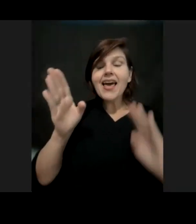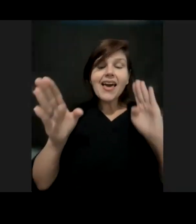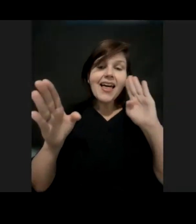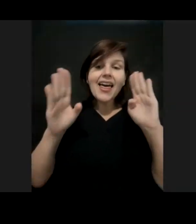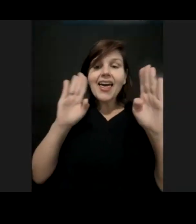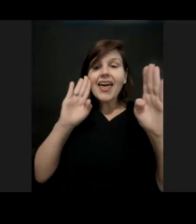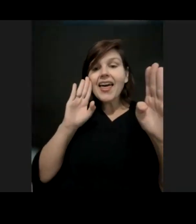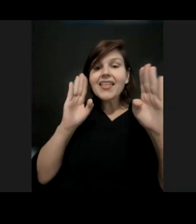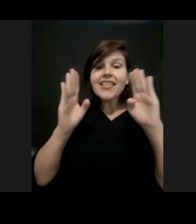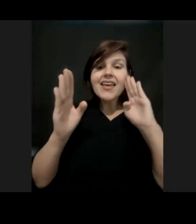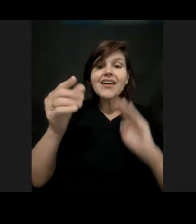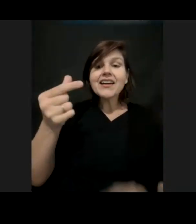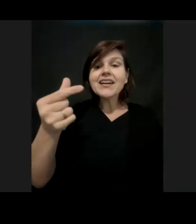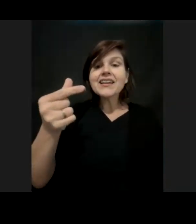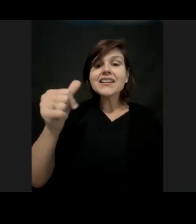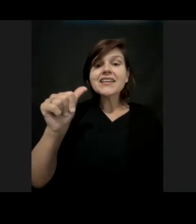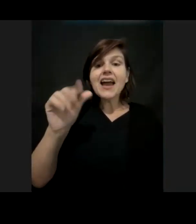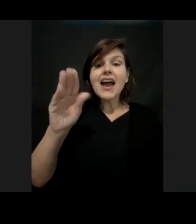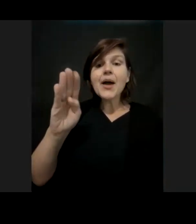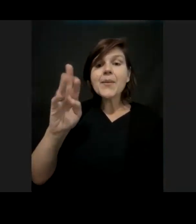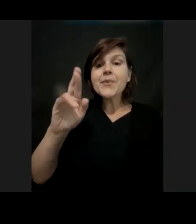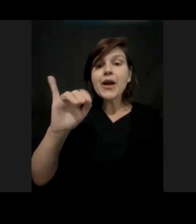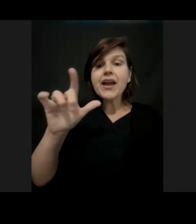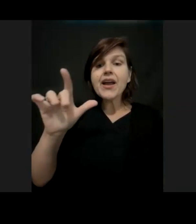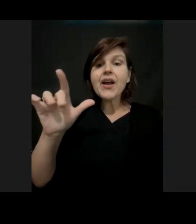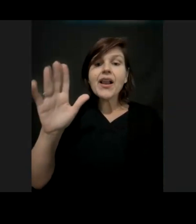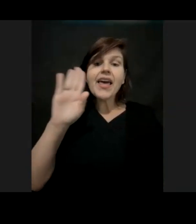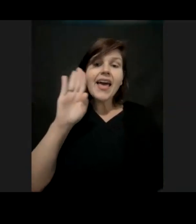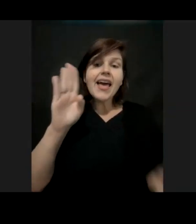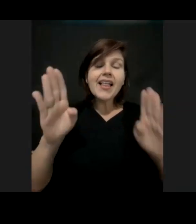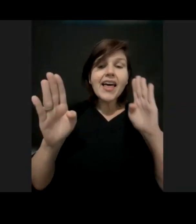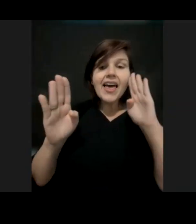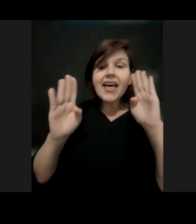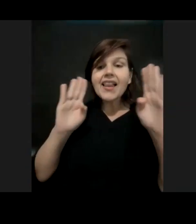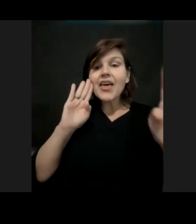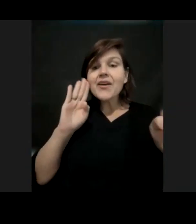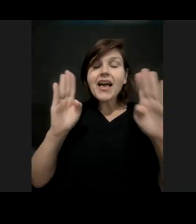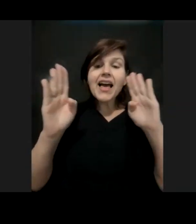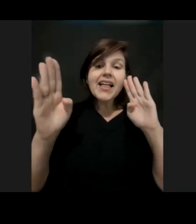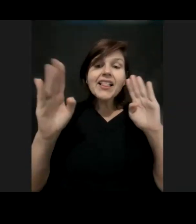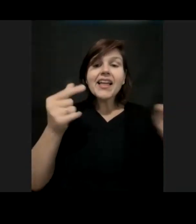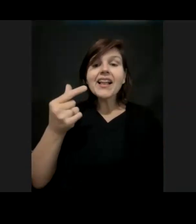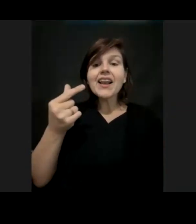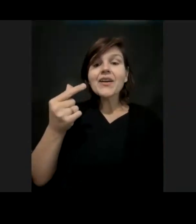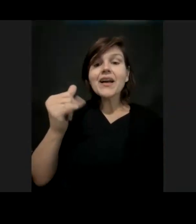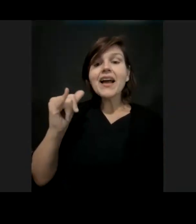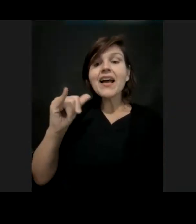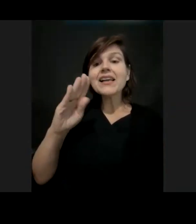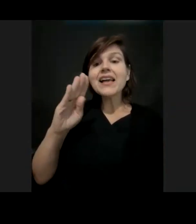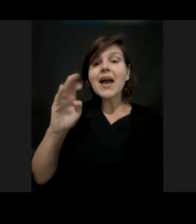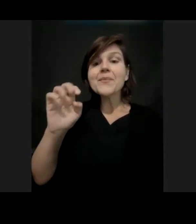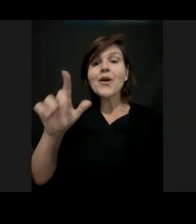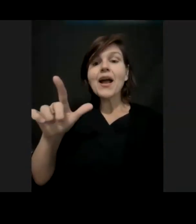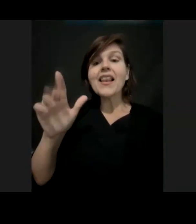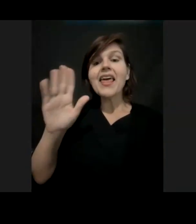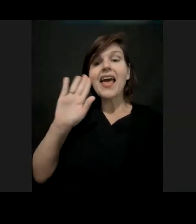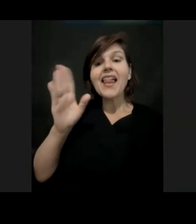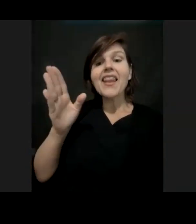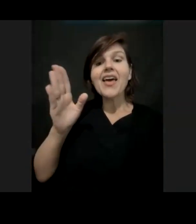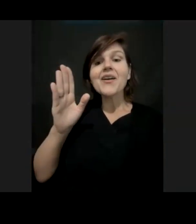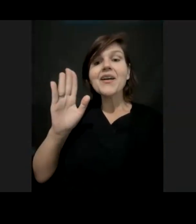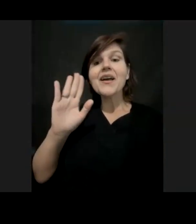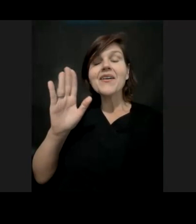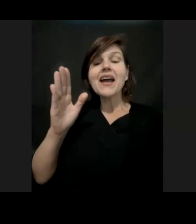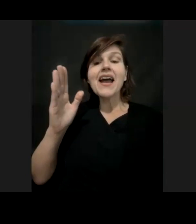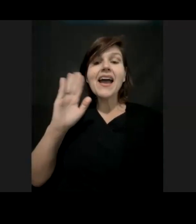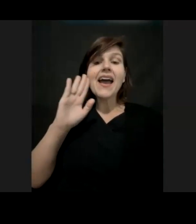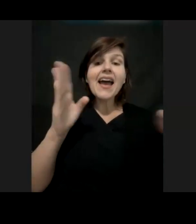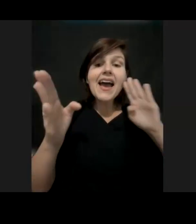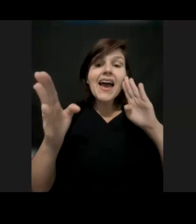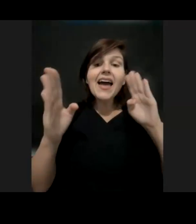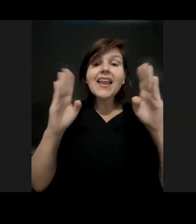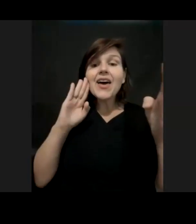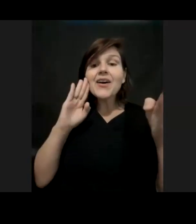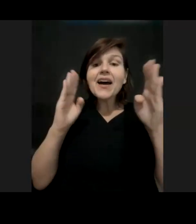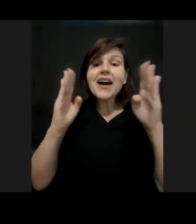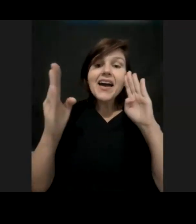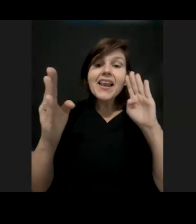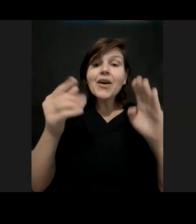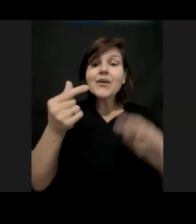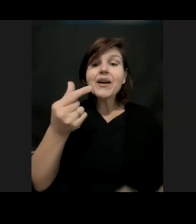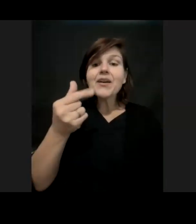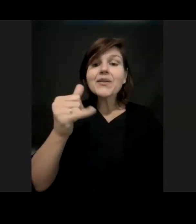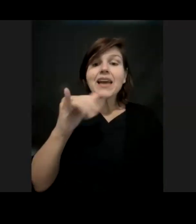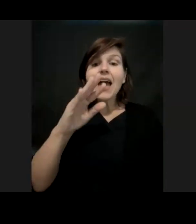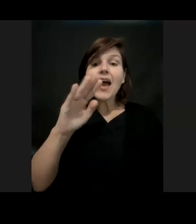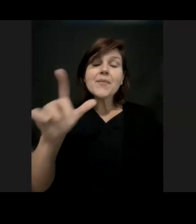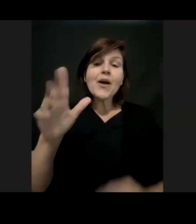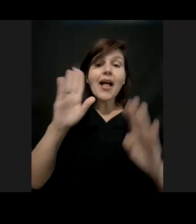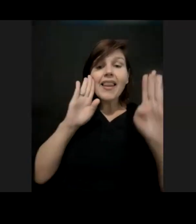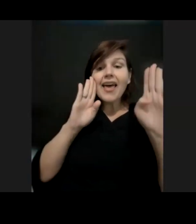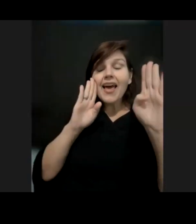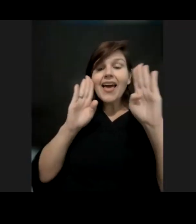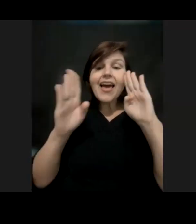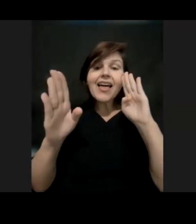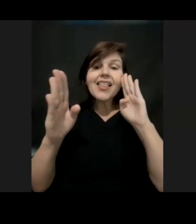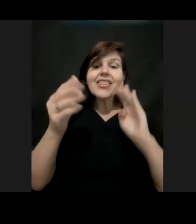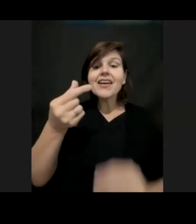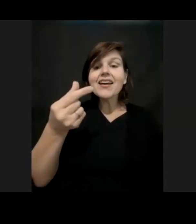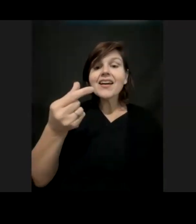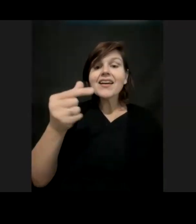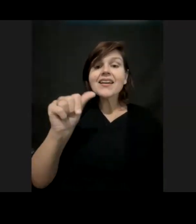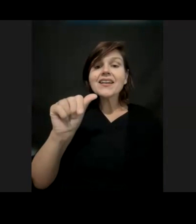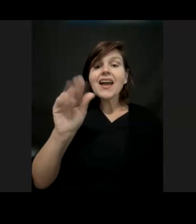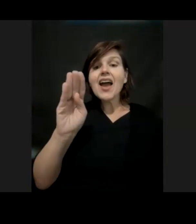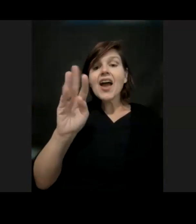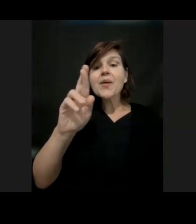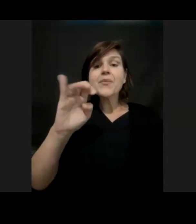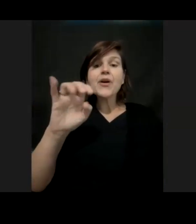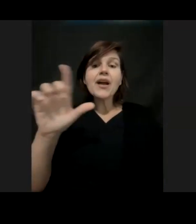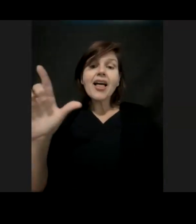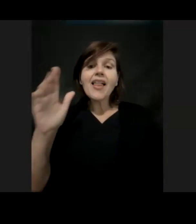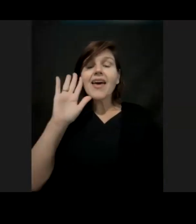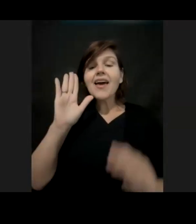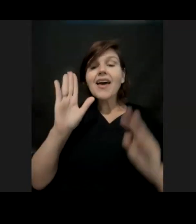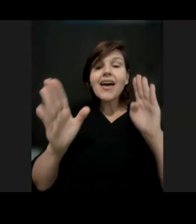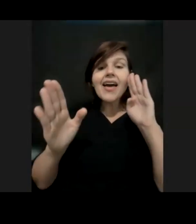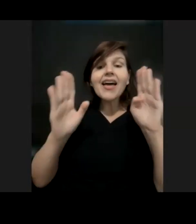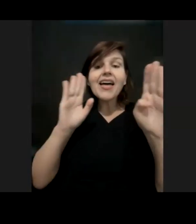Gabrielle, Gabrielle, hello, hello, hello, Gabrielle!